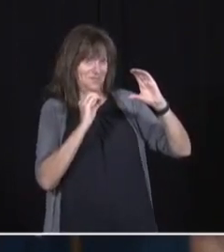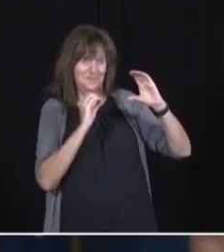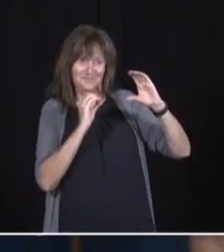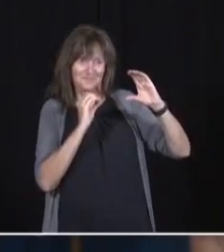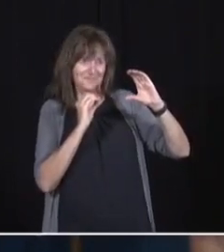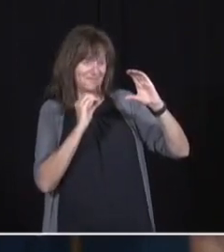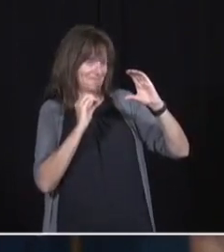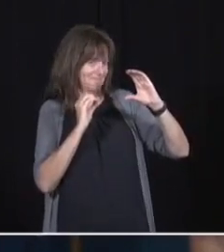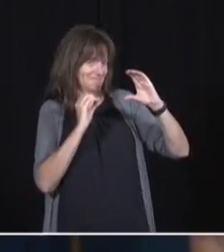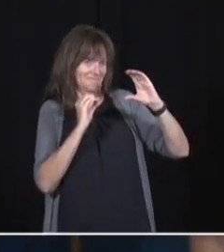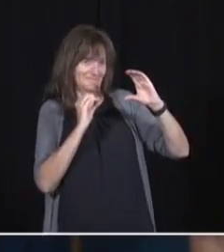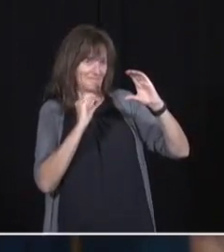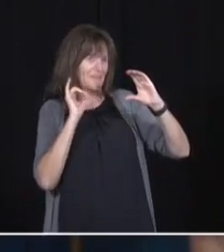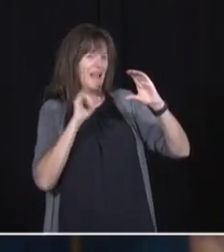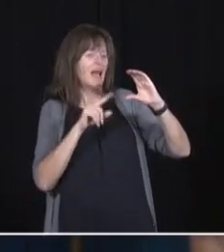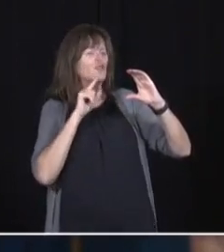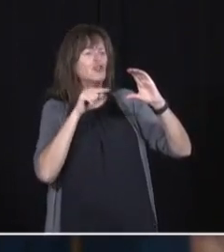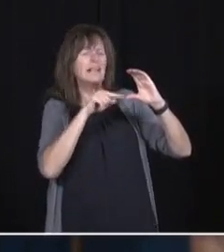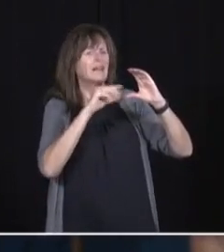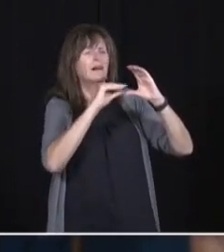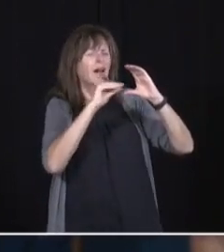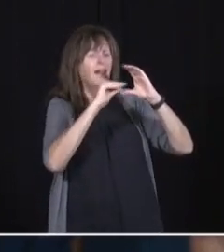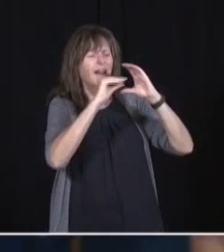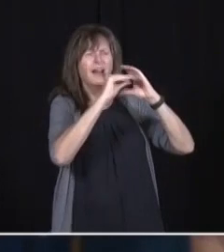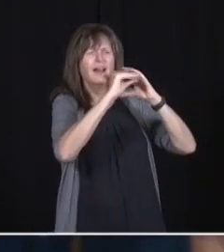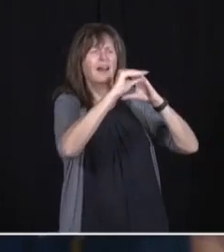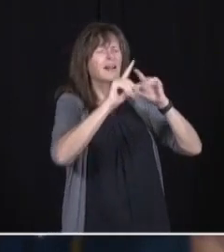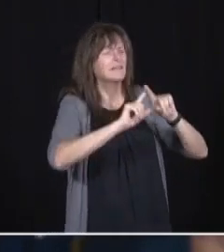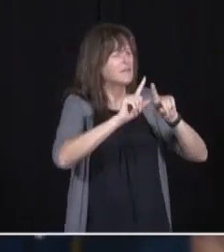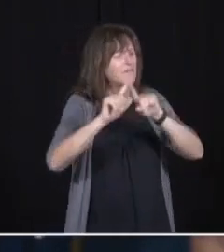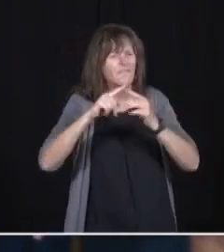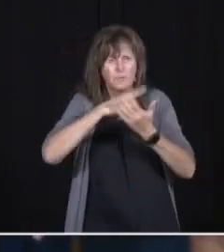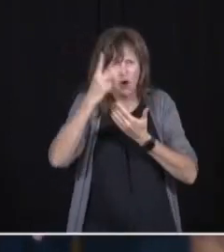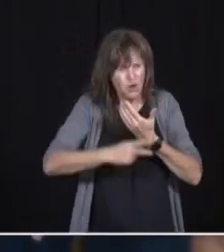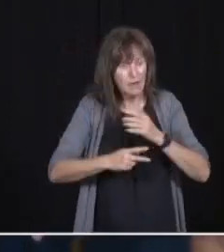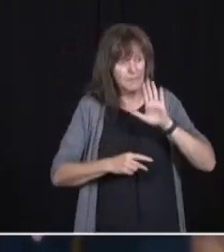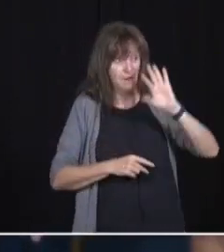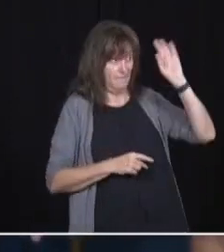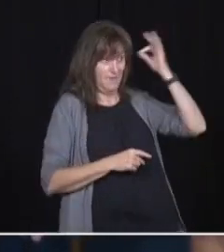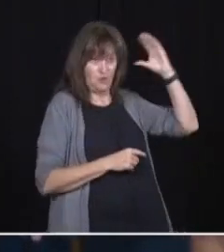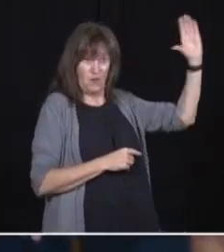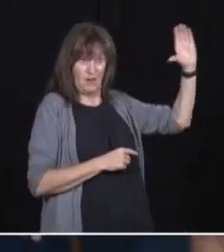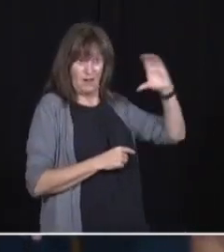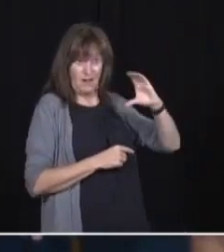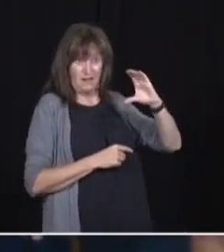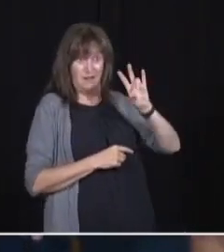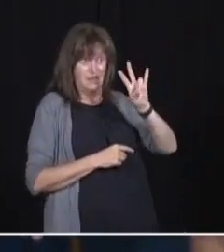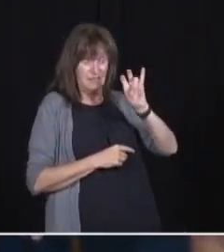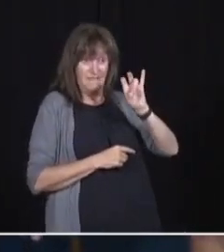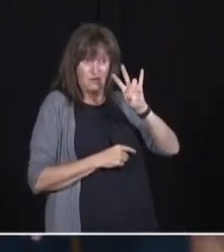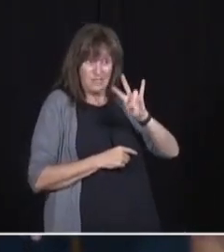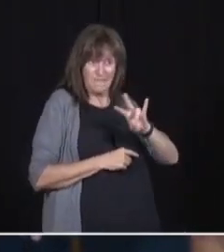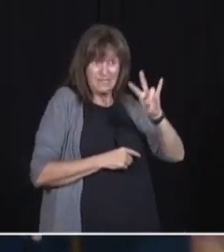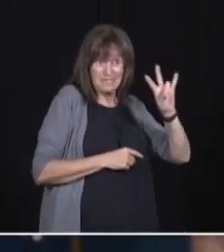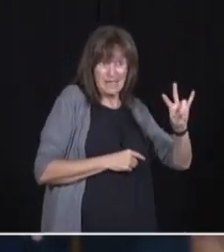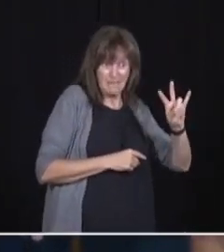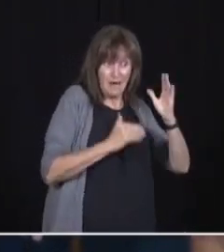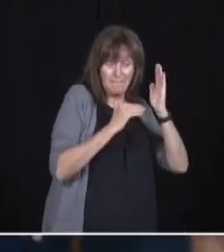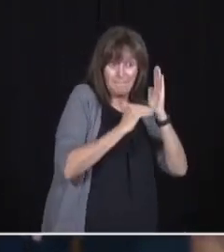So in terms of the $7 billion that is being provided to the government of Ontario out of the overall program that the premier has negotiated, the